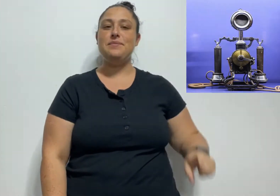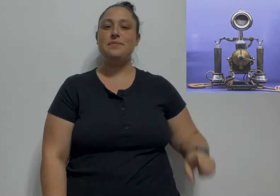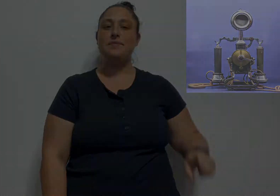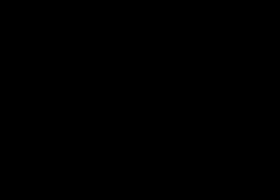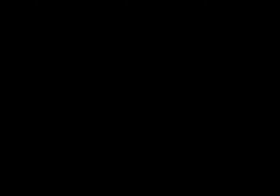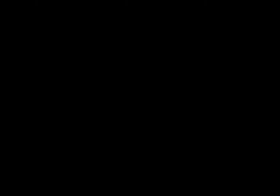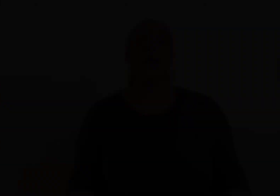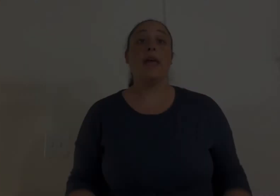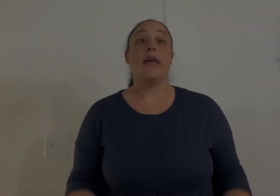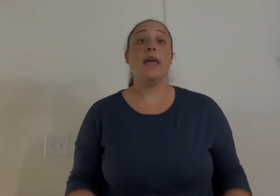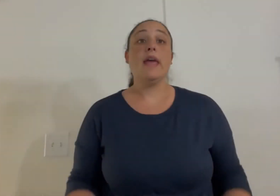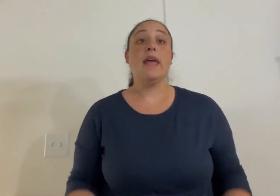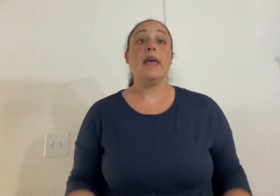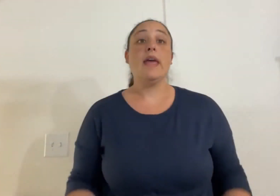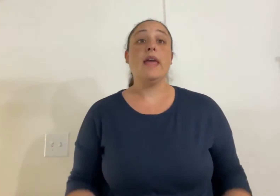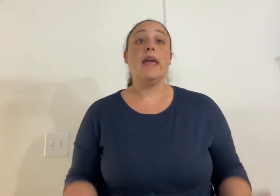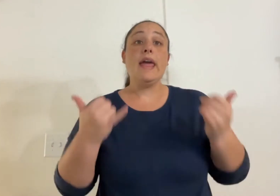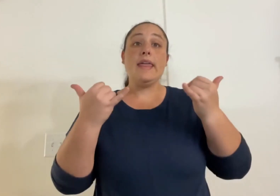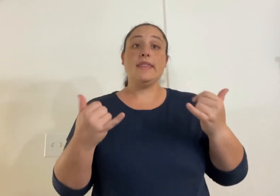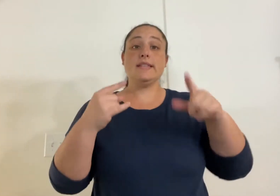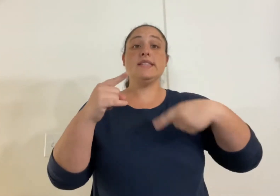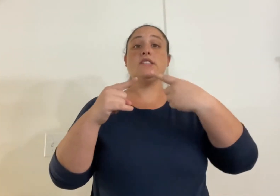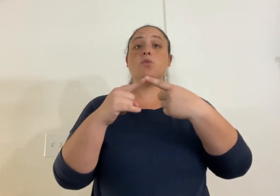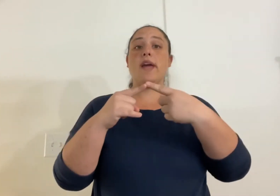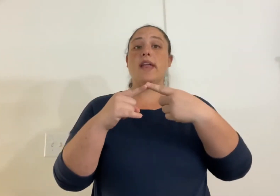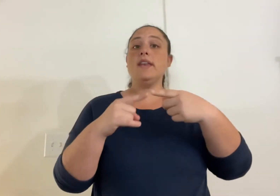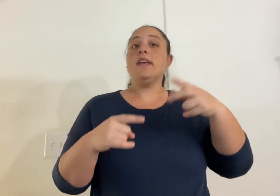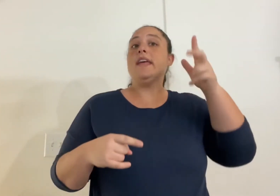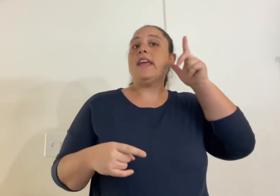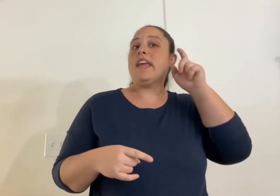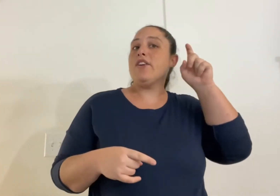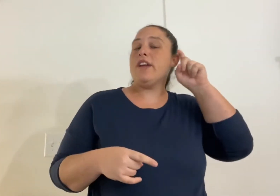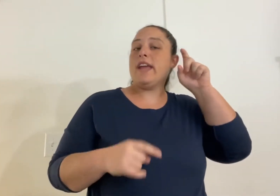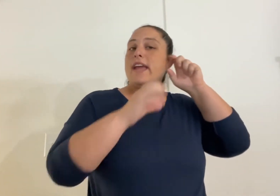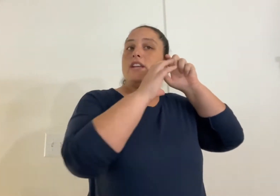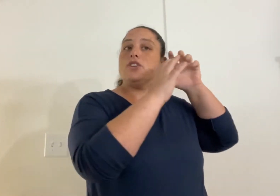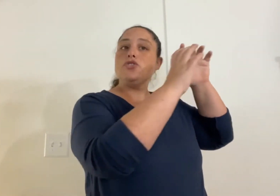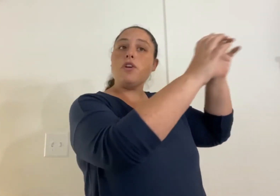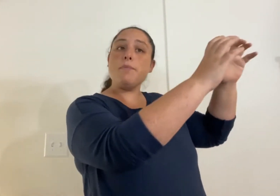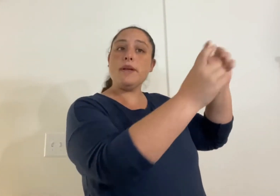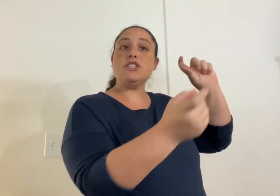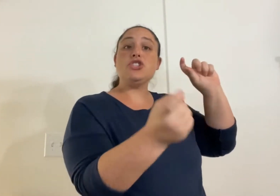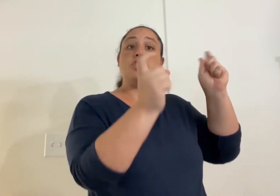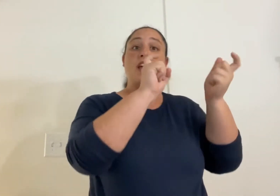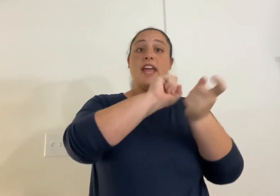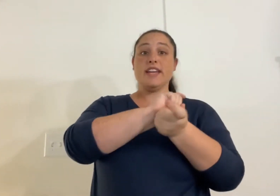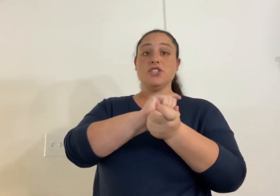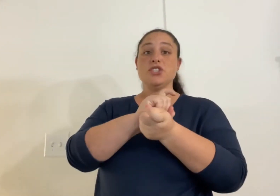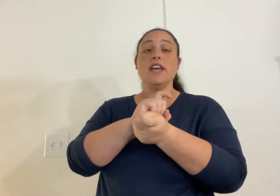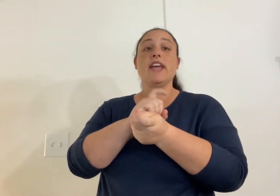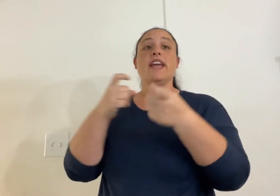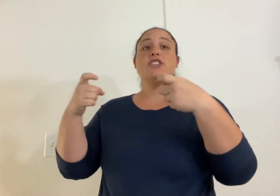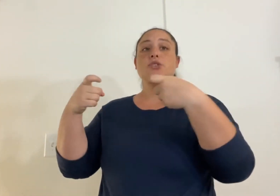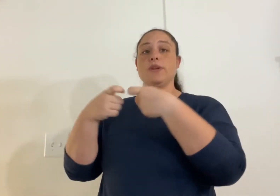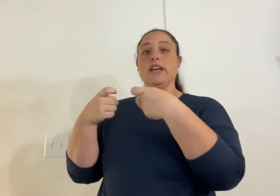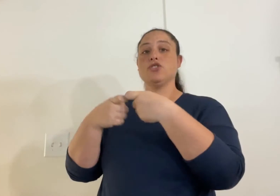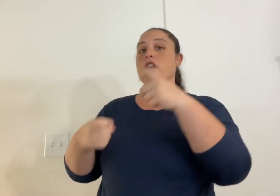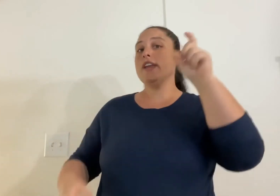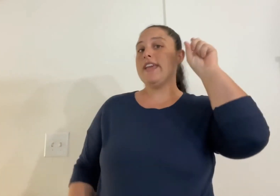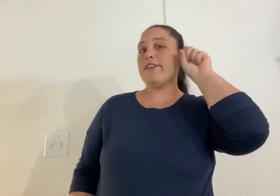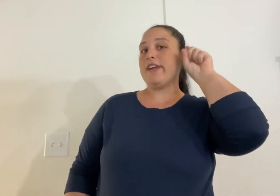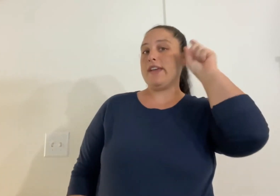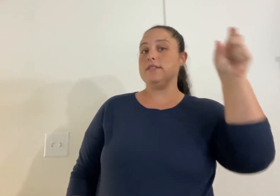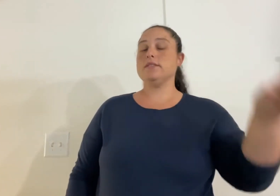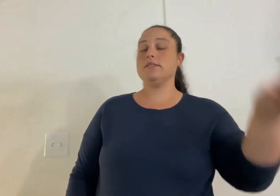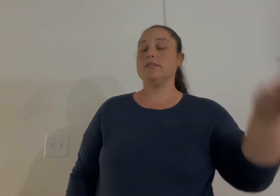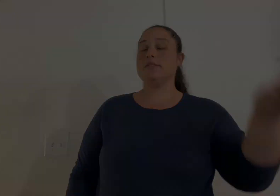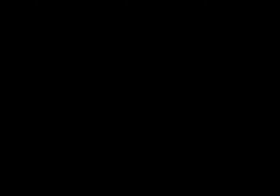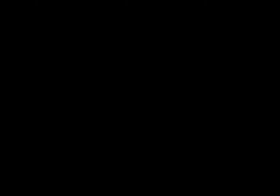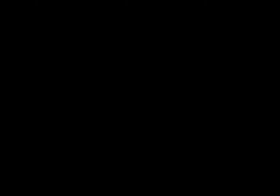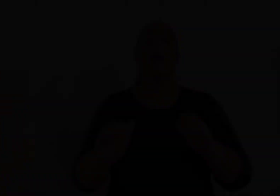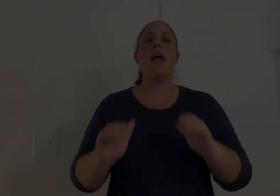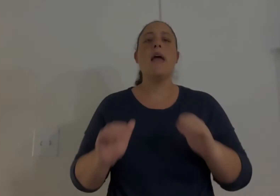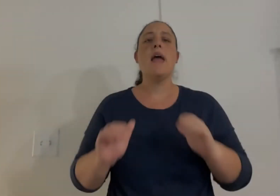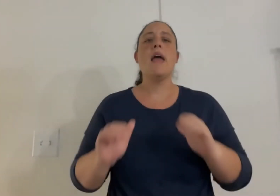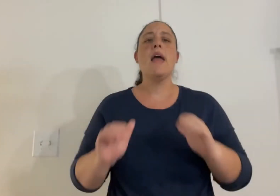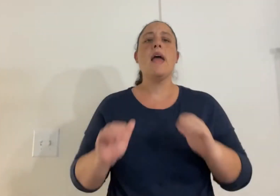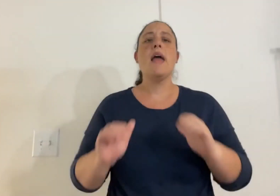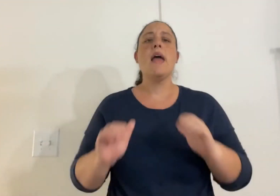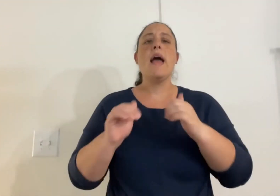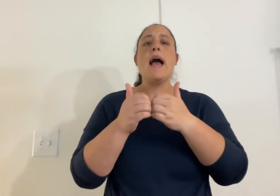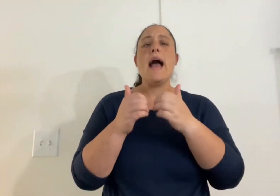This is when the hearing aid trumpets changed into an electric hearing aid.